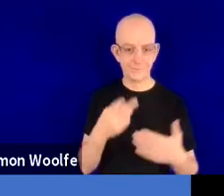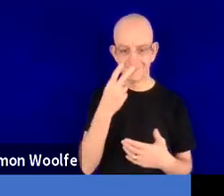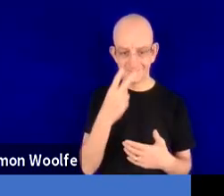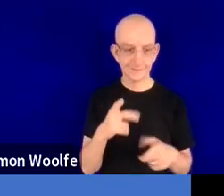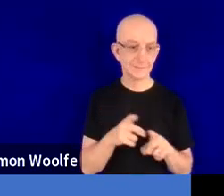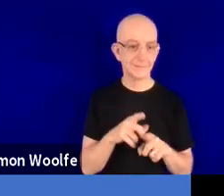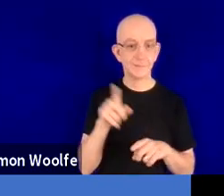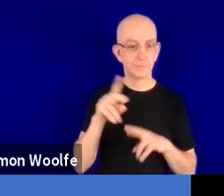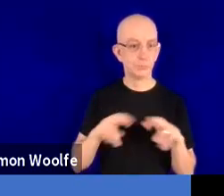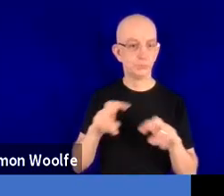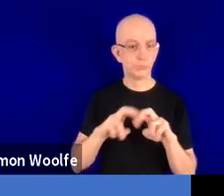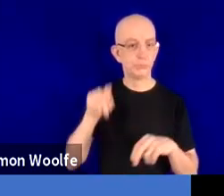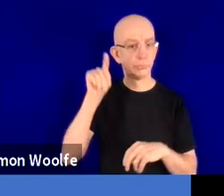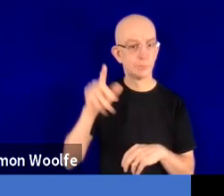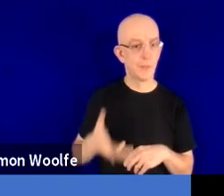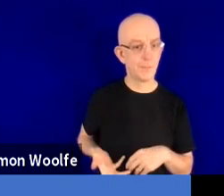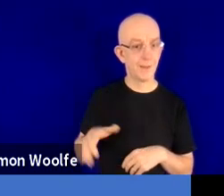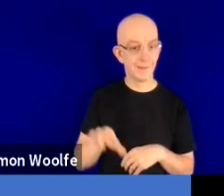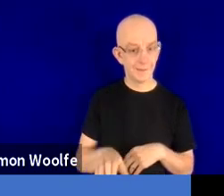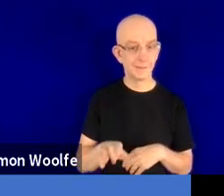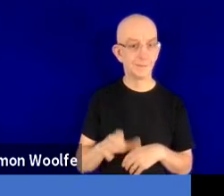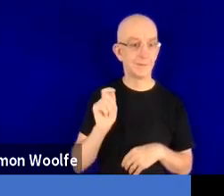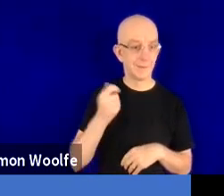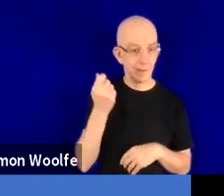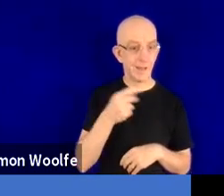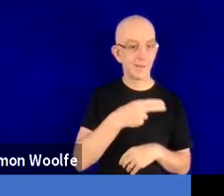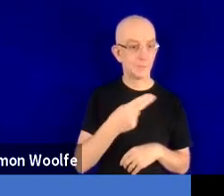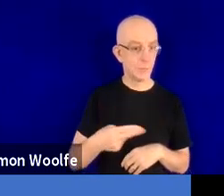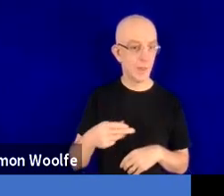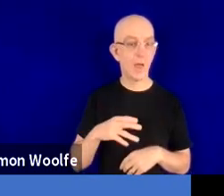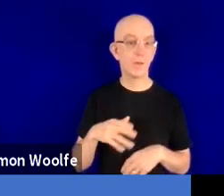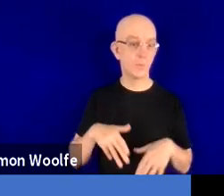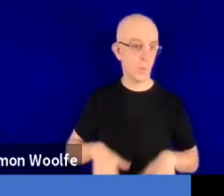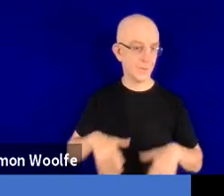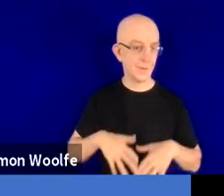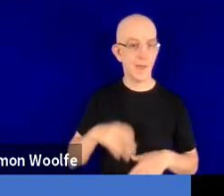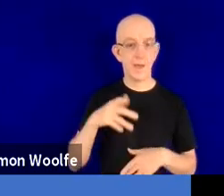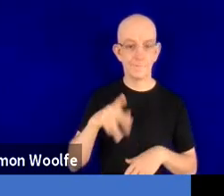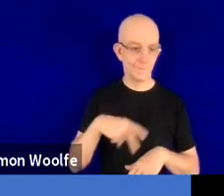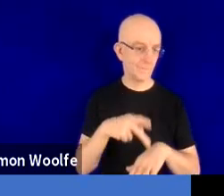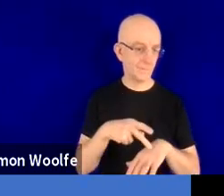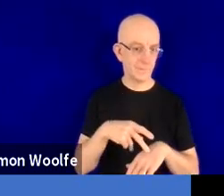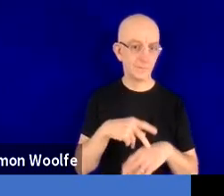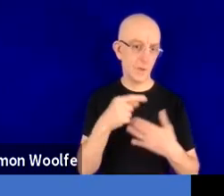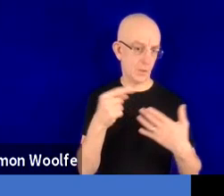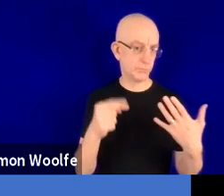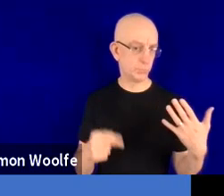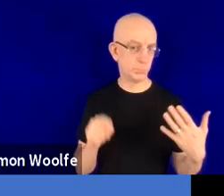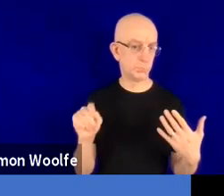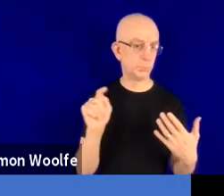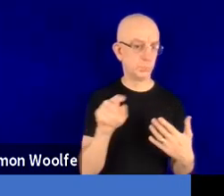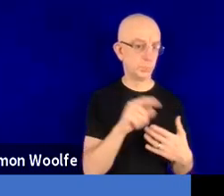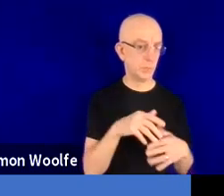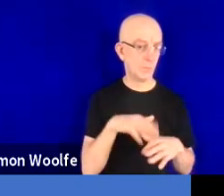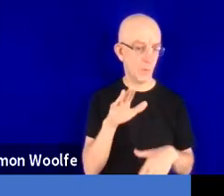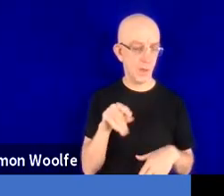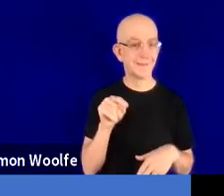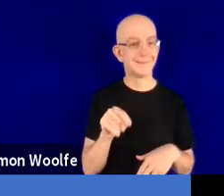There is also work on methodological consensus between academics and social protection practitioners that are working on disability costs